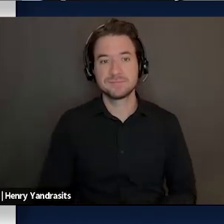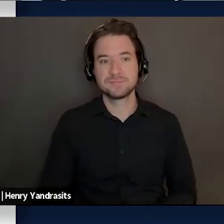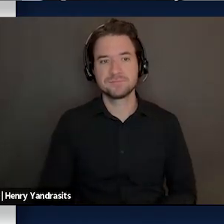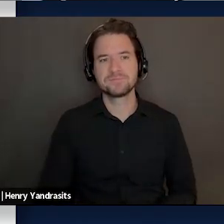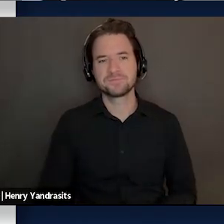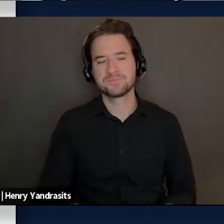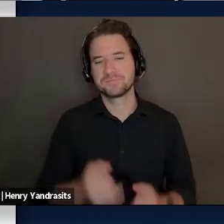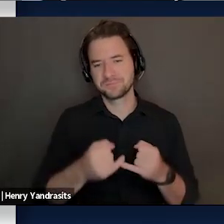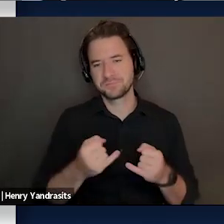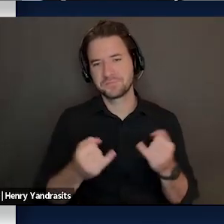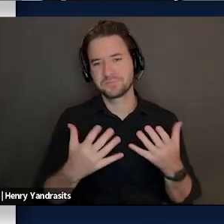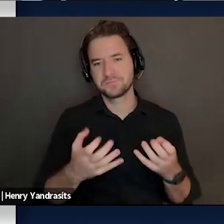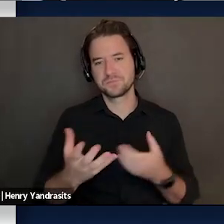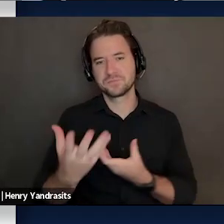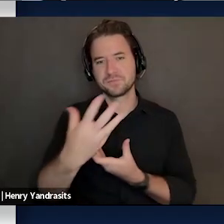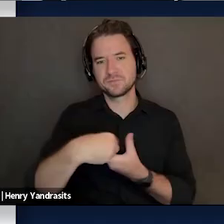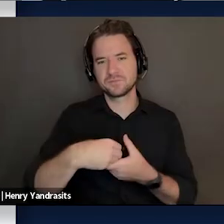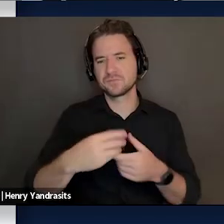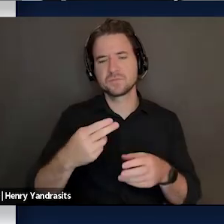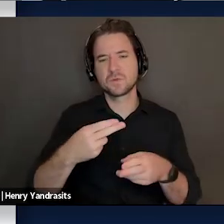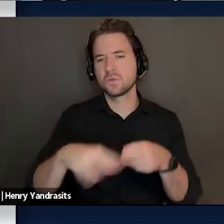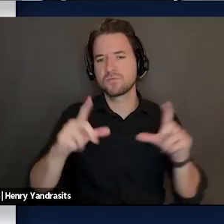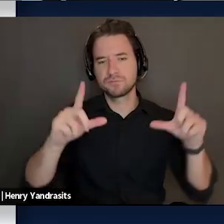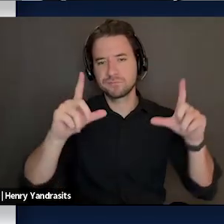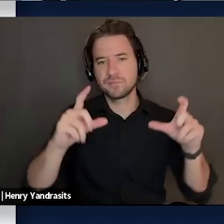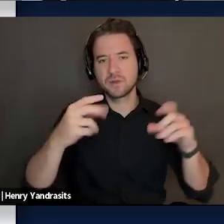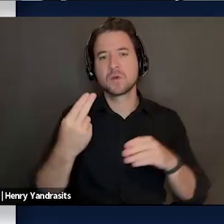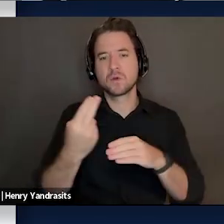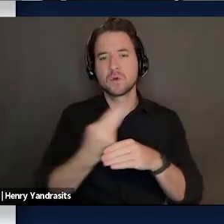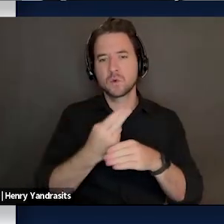And then lastly, I just wanted to also include a snapshot of the user guide.